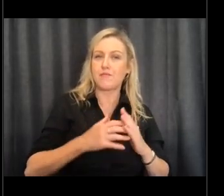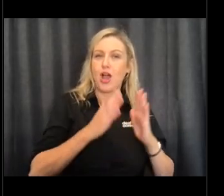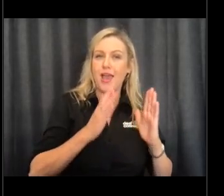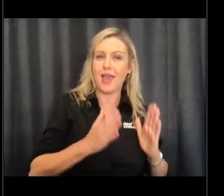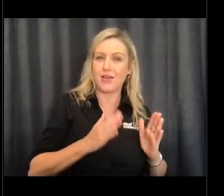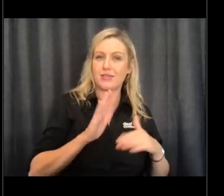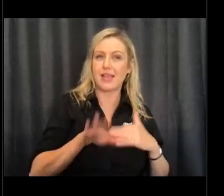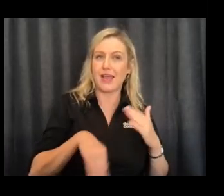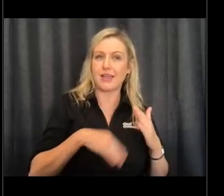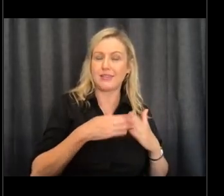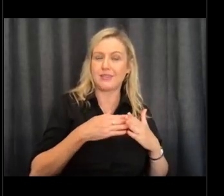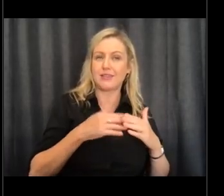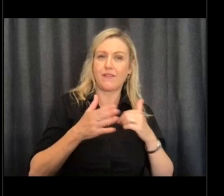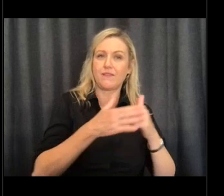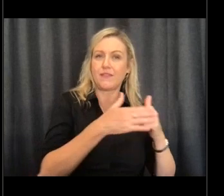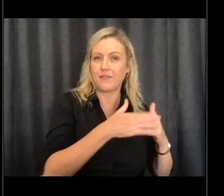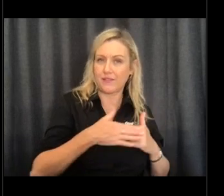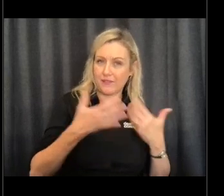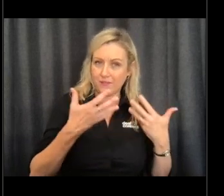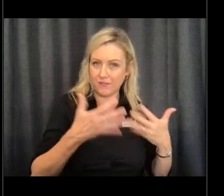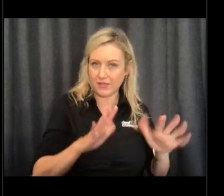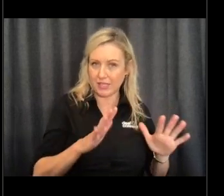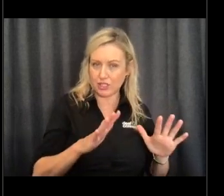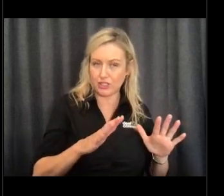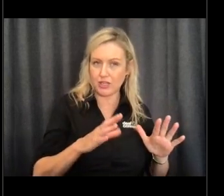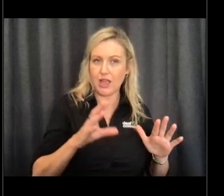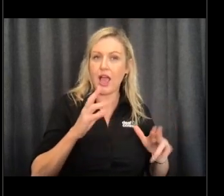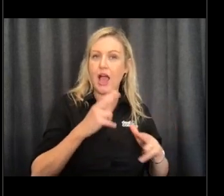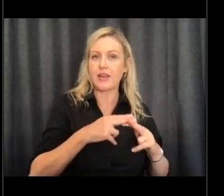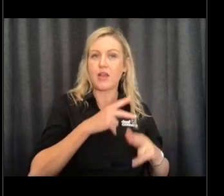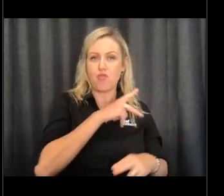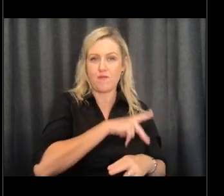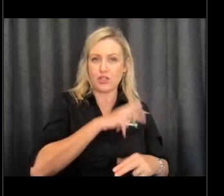had the work completed by a registered builder or a qualified trade.